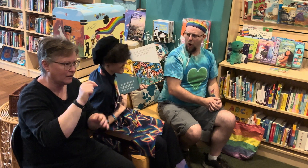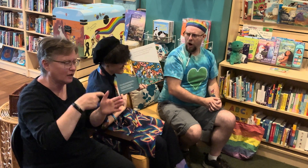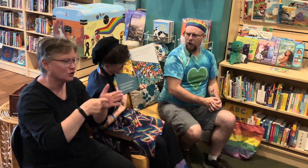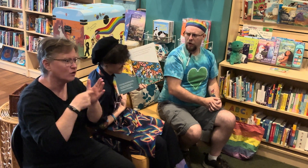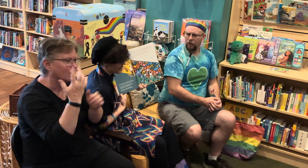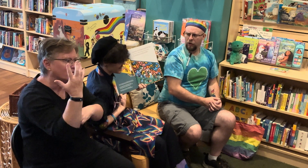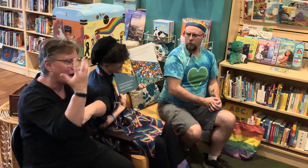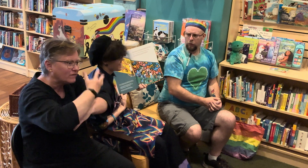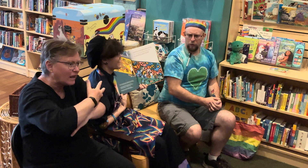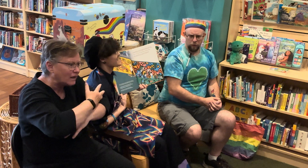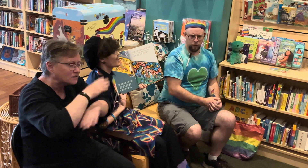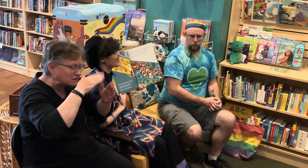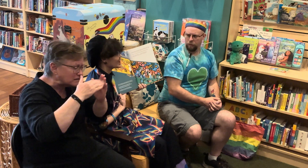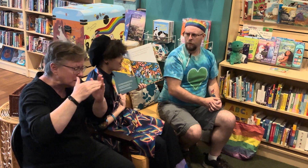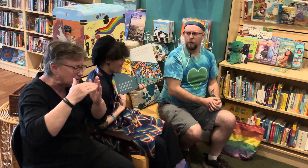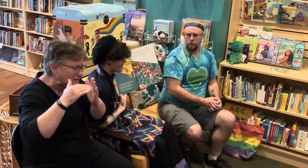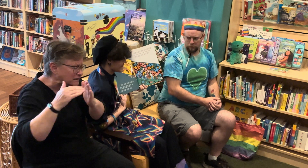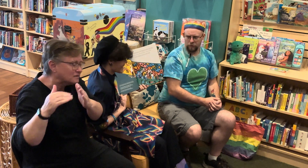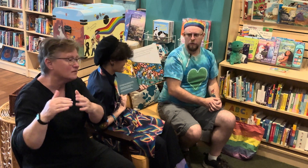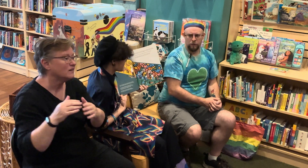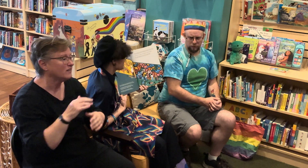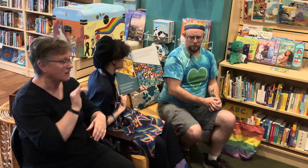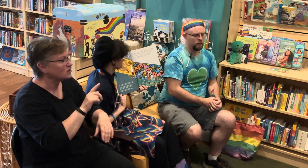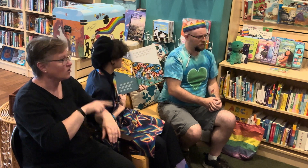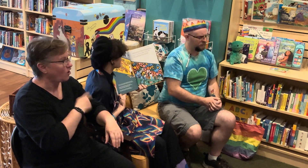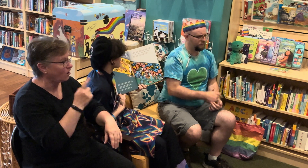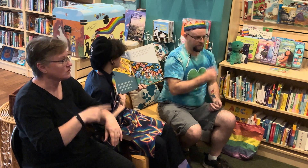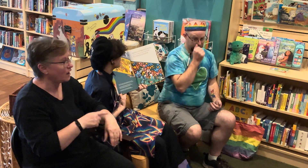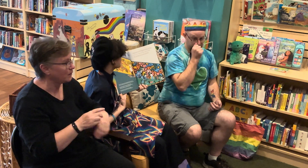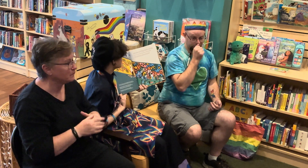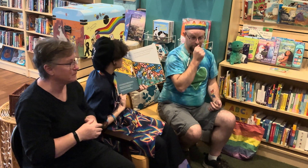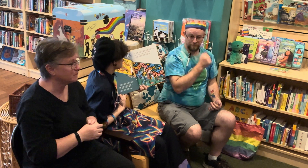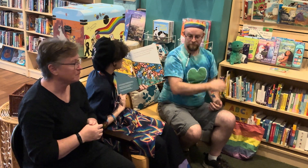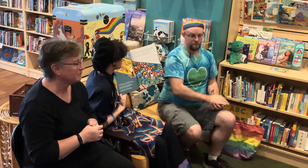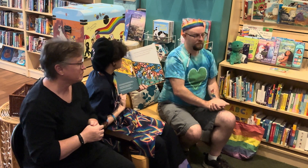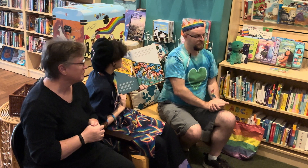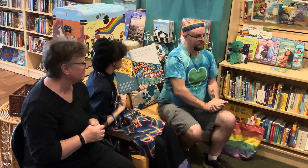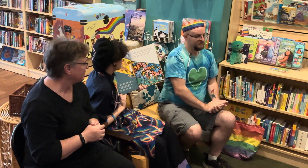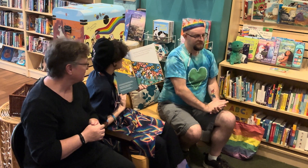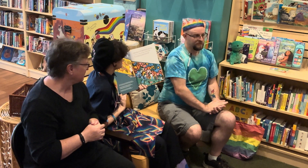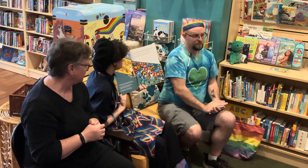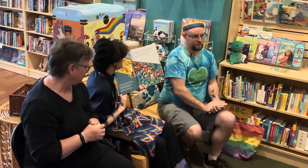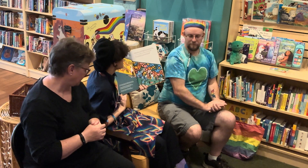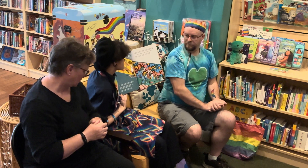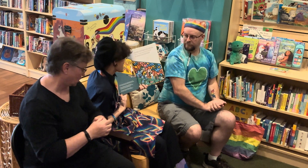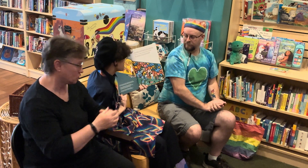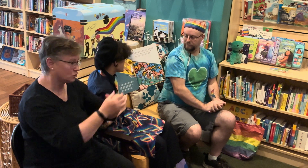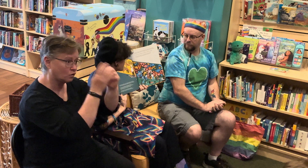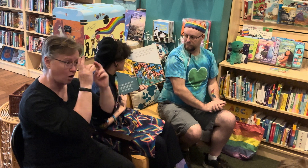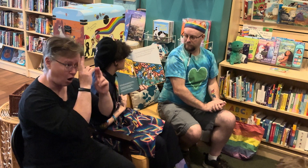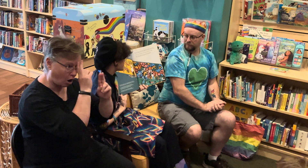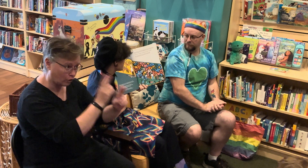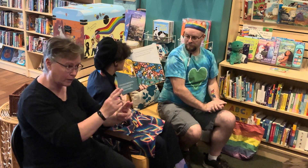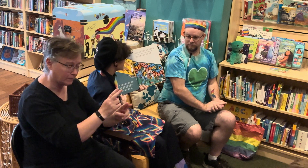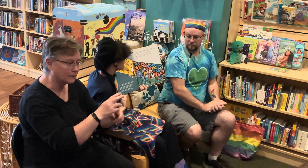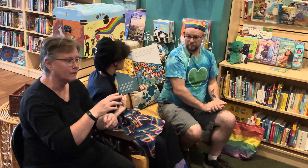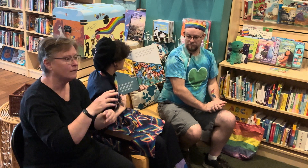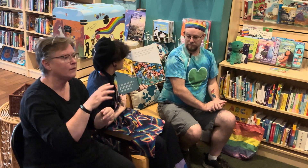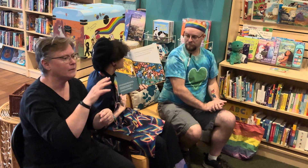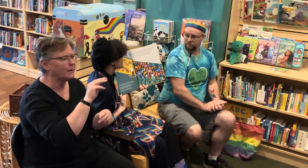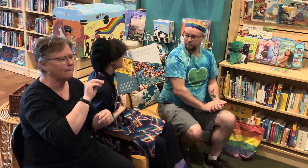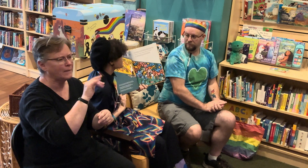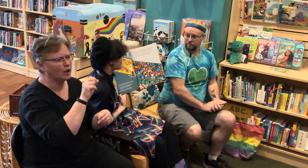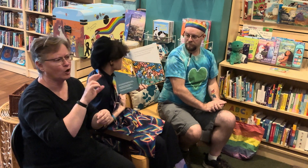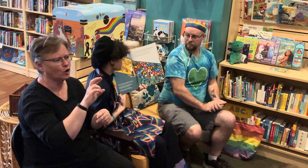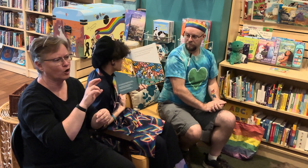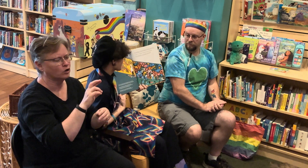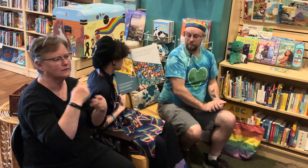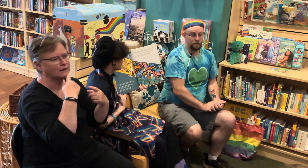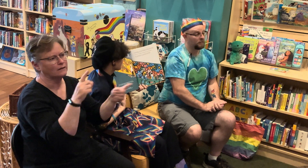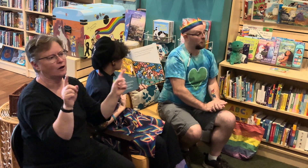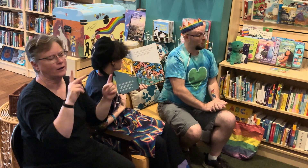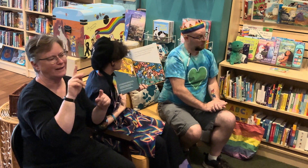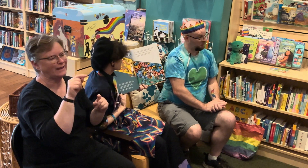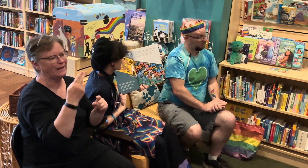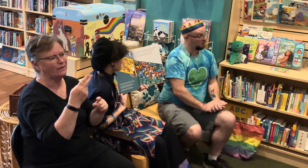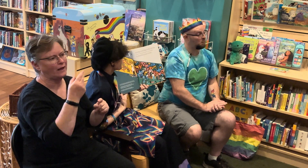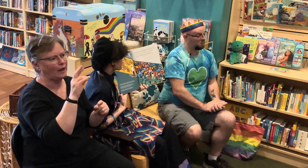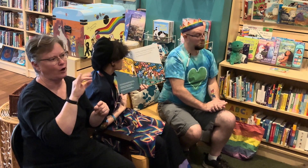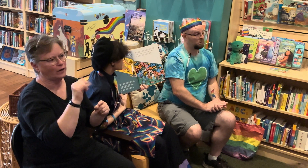days to complete. That's a long time. To honor him, then-mayor Daley declared it Keith Haring Week. After watching